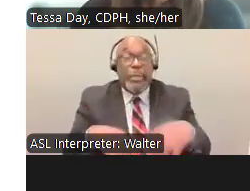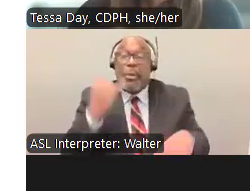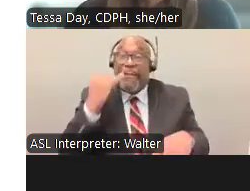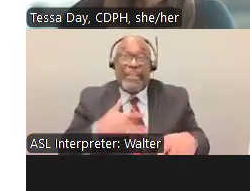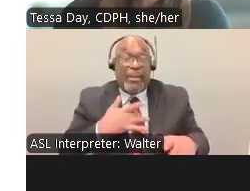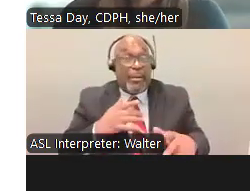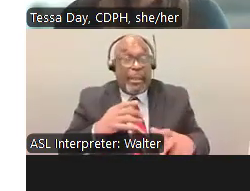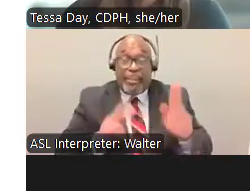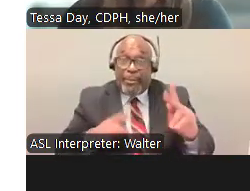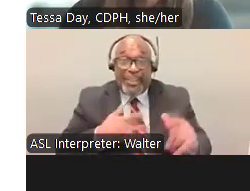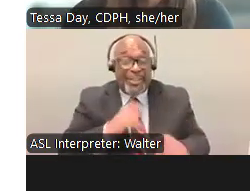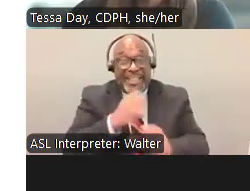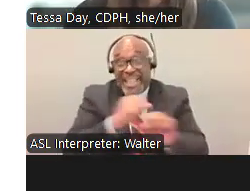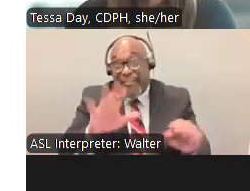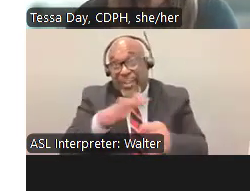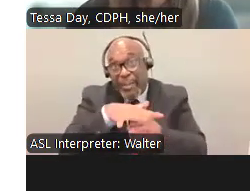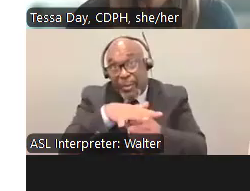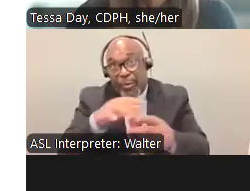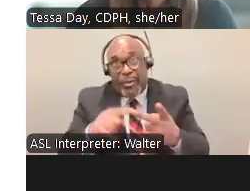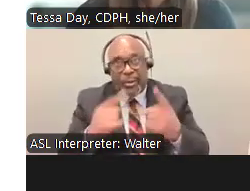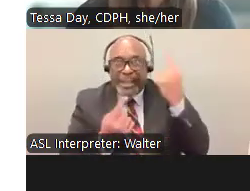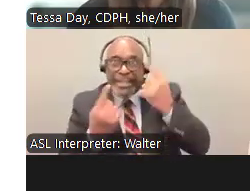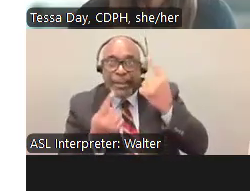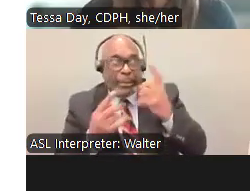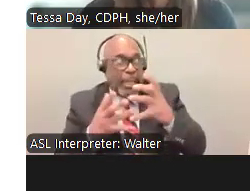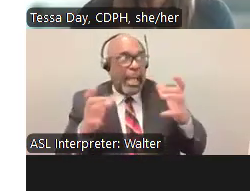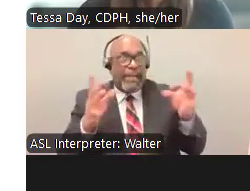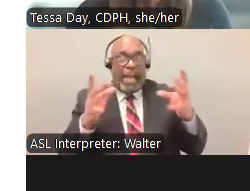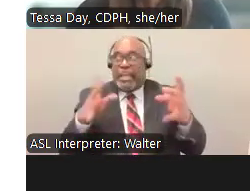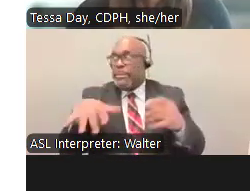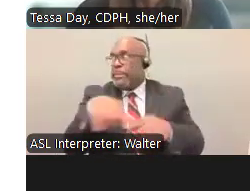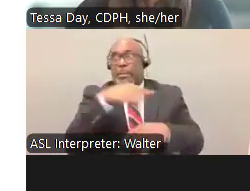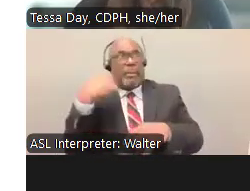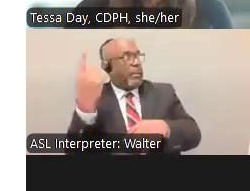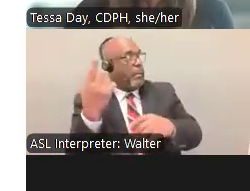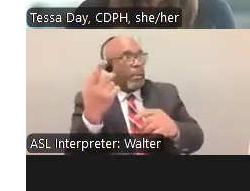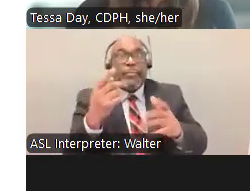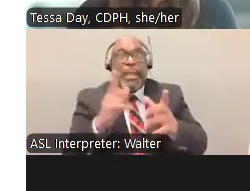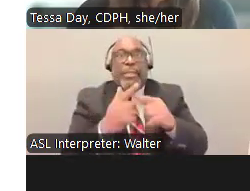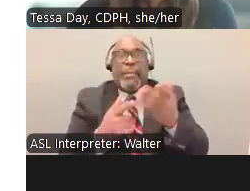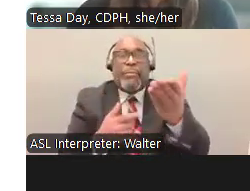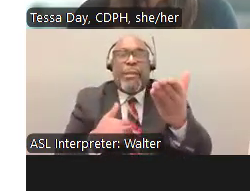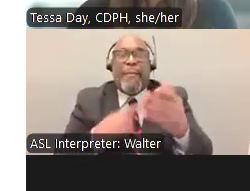13:31:06 in their neighborhood or they 13:31:07 perceive there to be a lot of 13:31:10 violence around them, there are 13:31:11 one, mental health impacts that